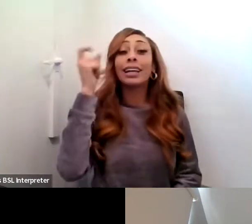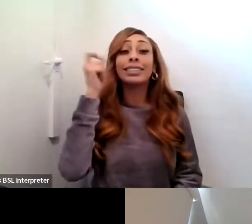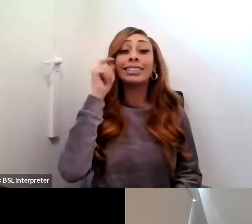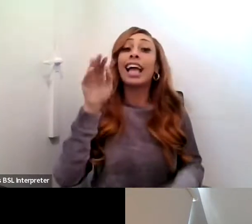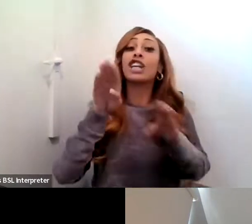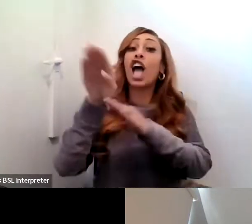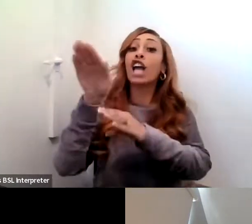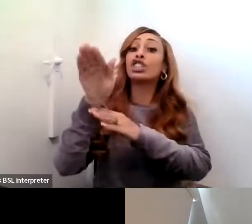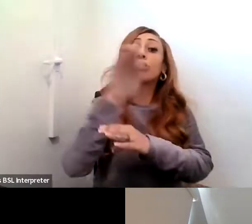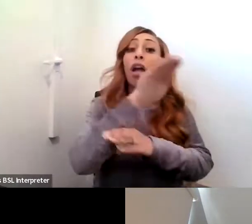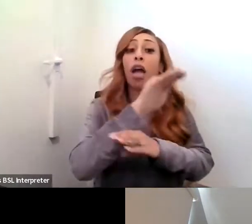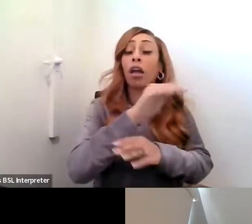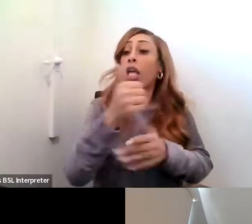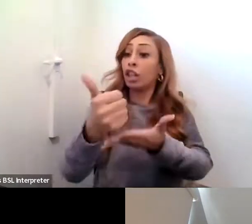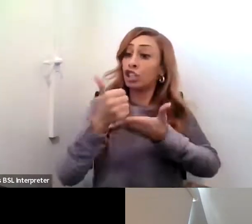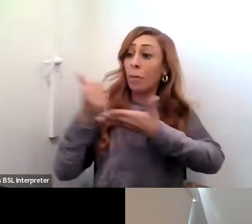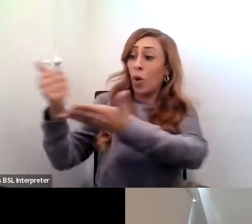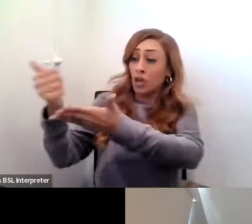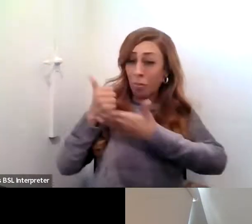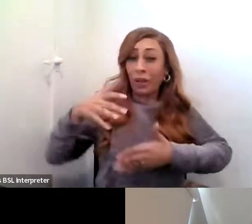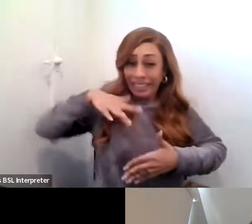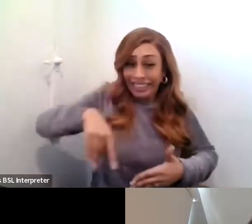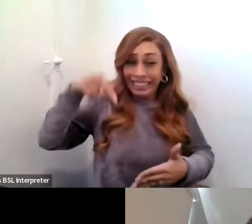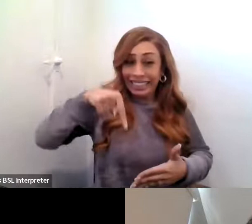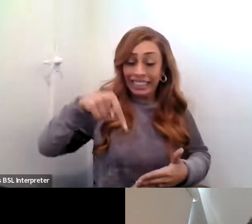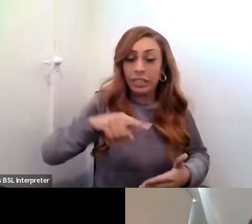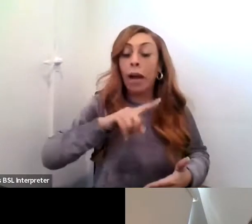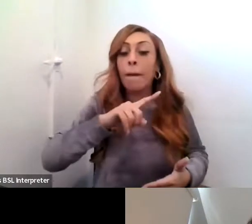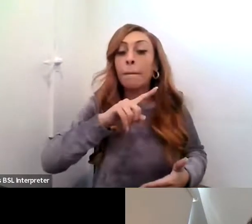may be required for the technical aspects of the work that we're all talking about today.